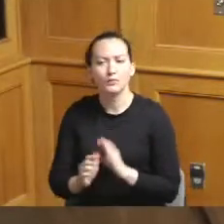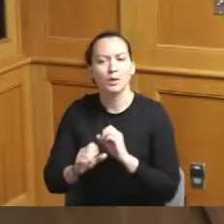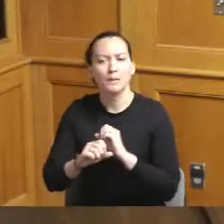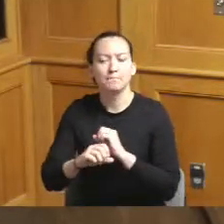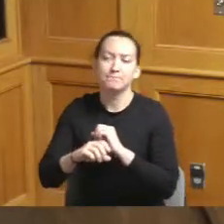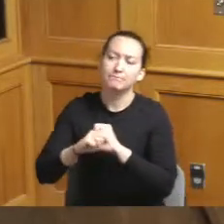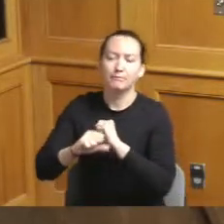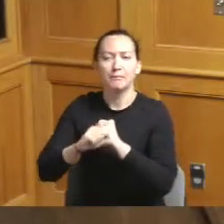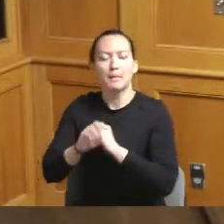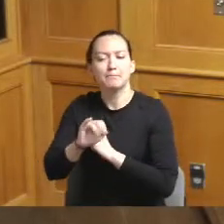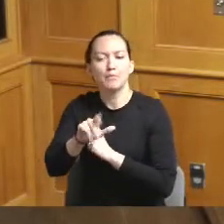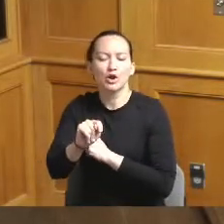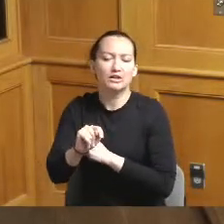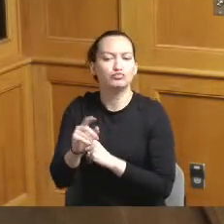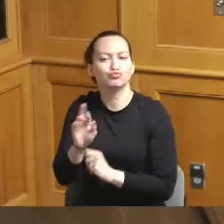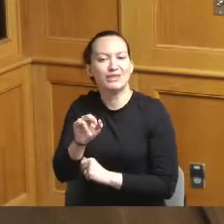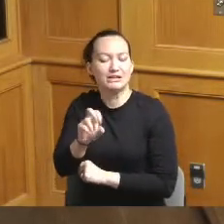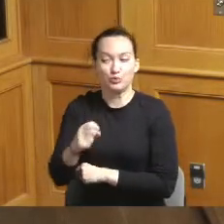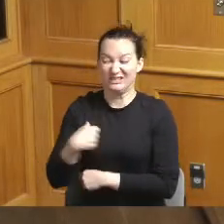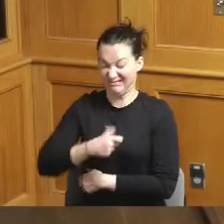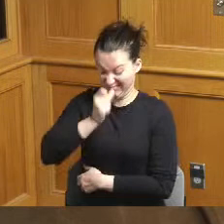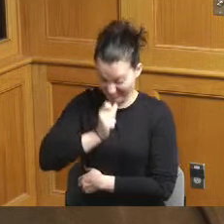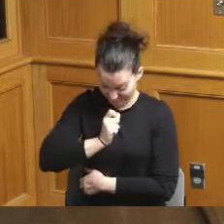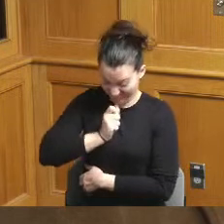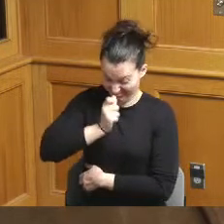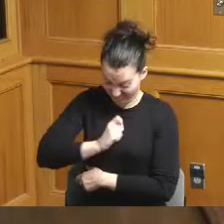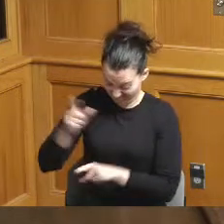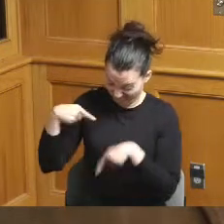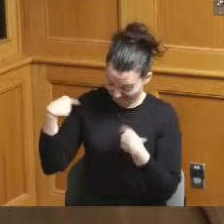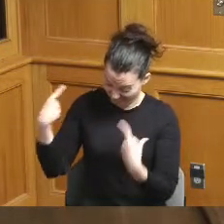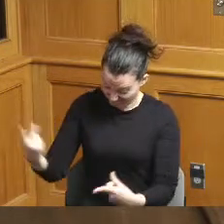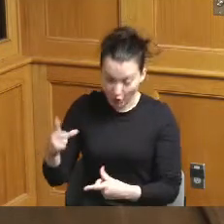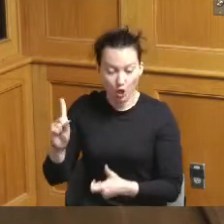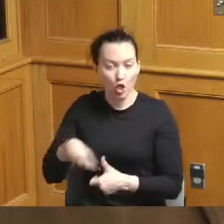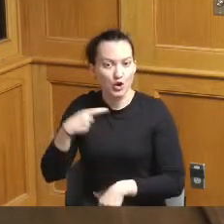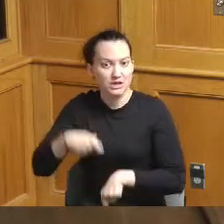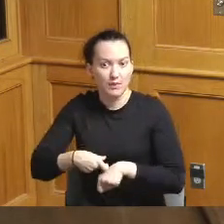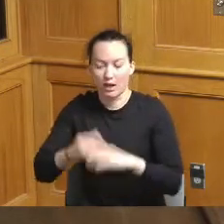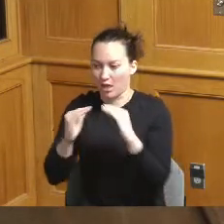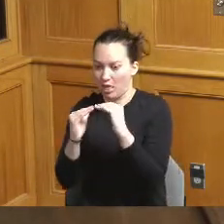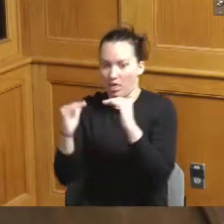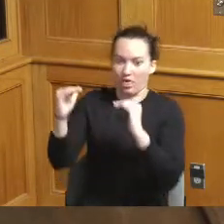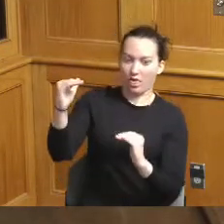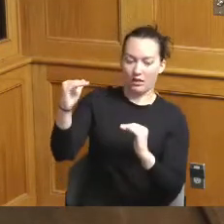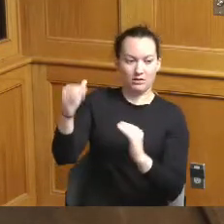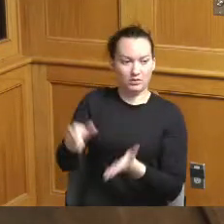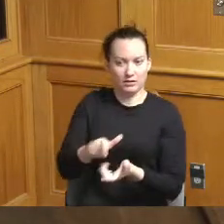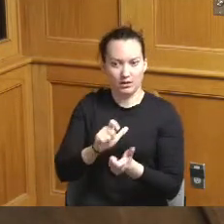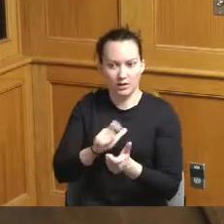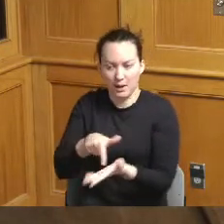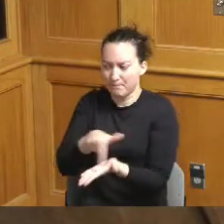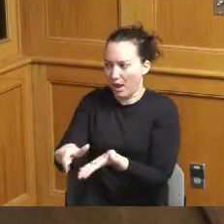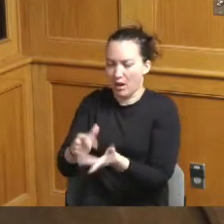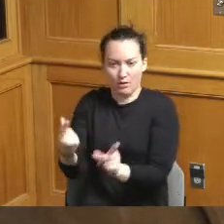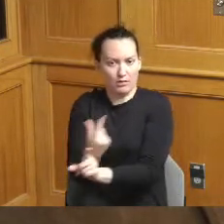rate trying to because we suffered for so long not having the ability to pay competitive wages we